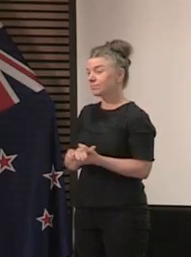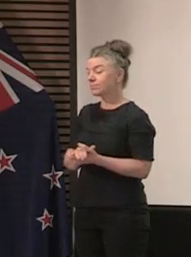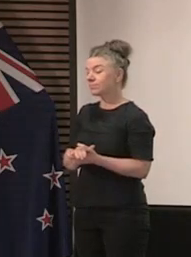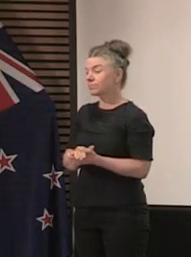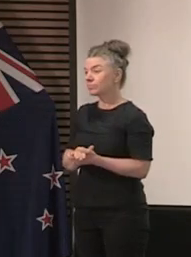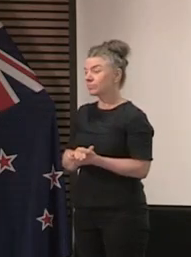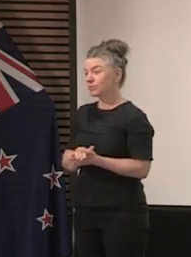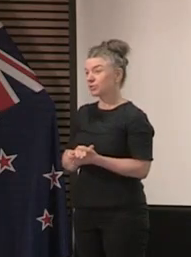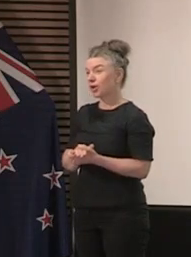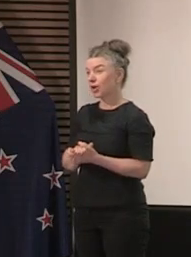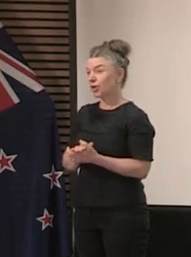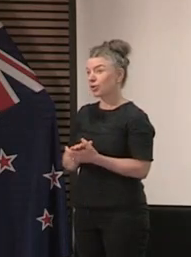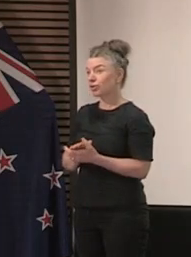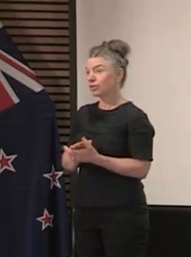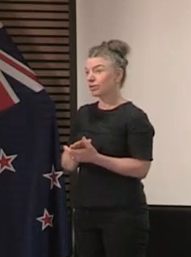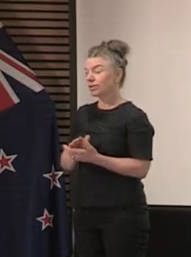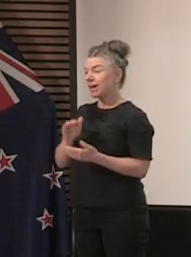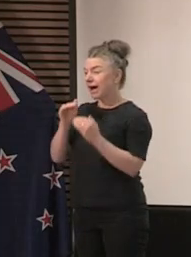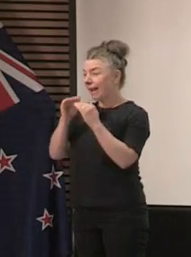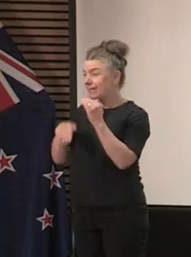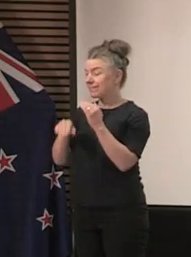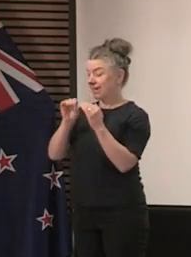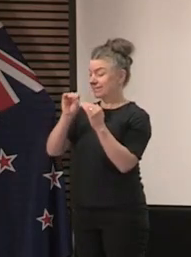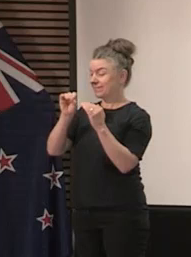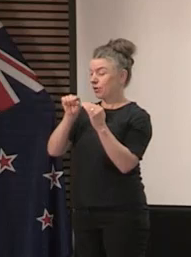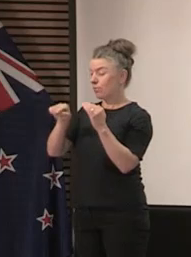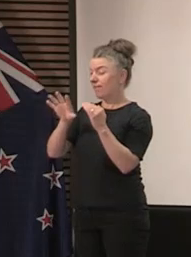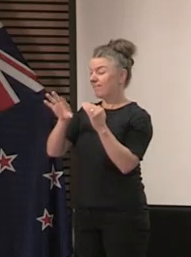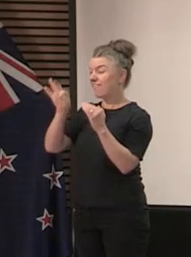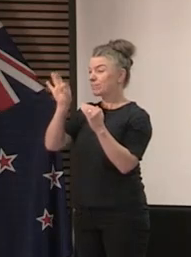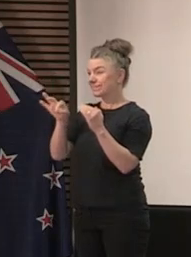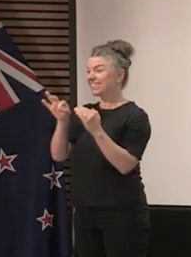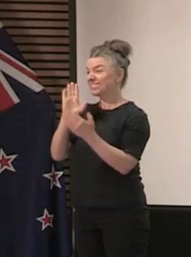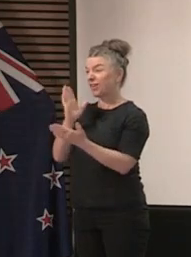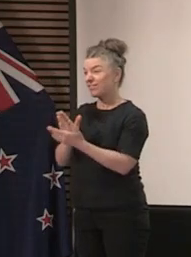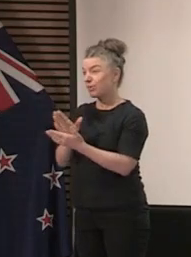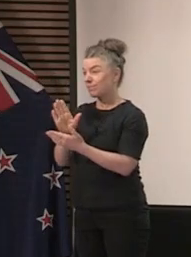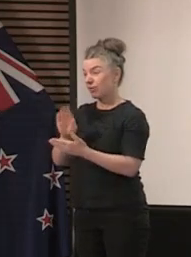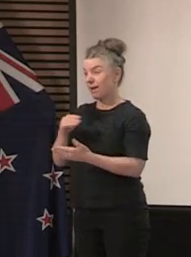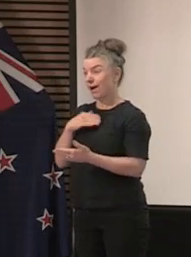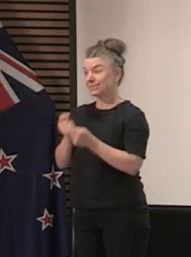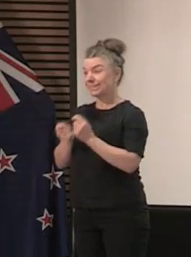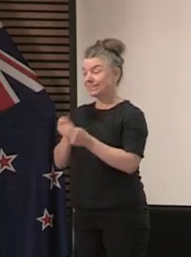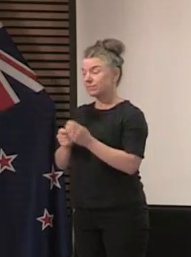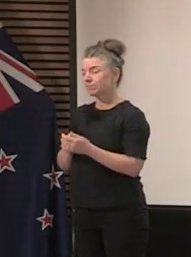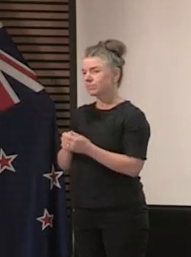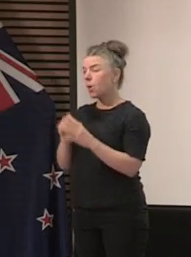record 6,480 tests yesterday. So, if you look at the new